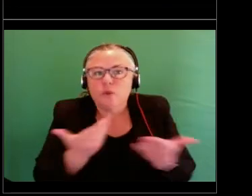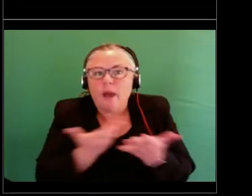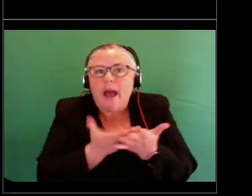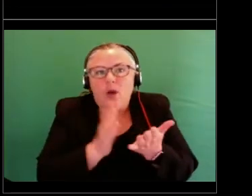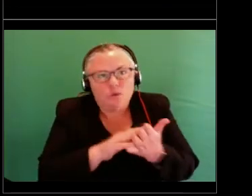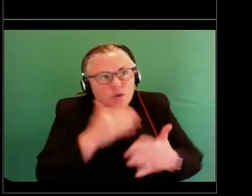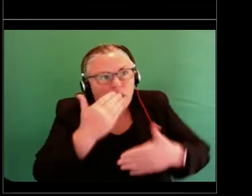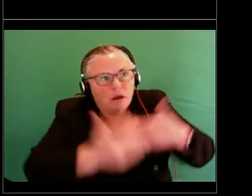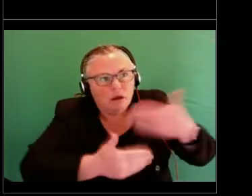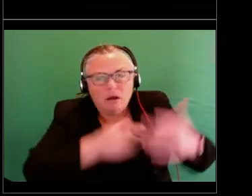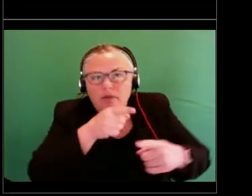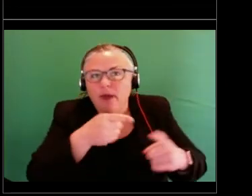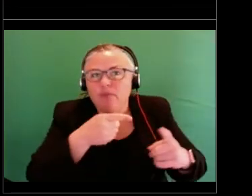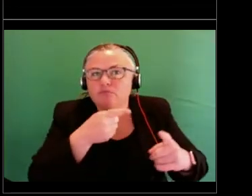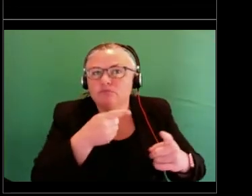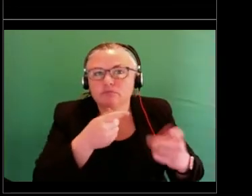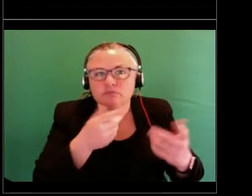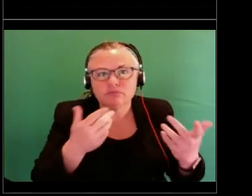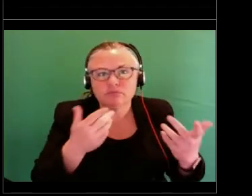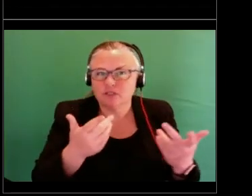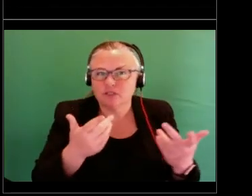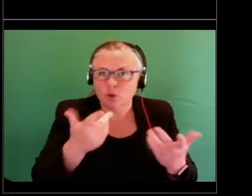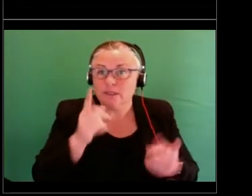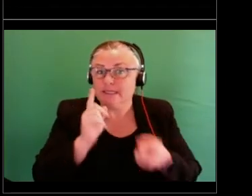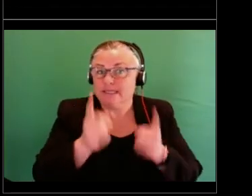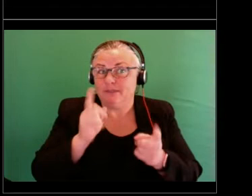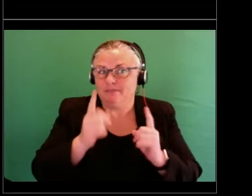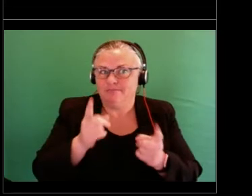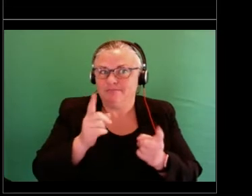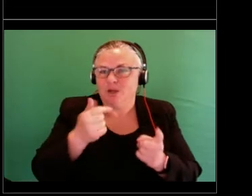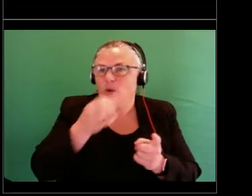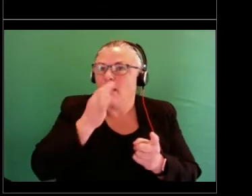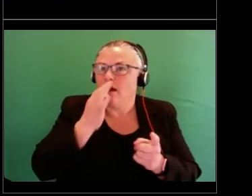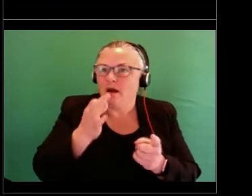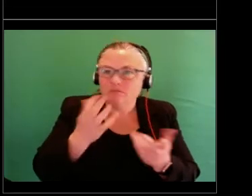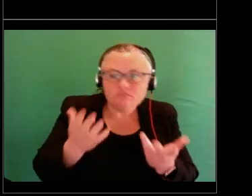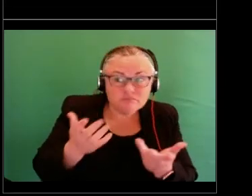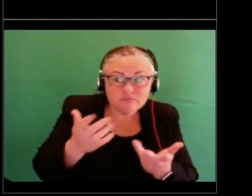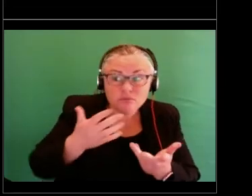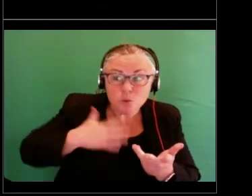about what has been happening, so we will get that referral around we allocate that